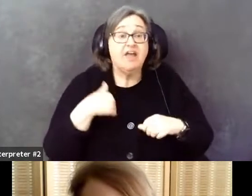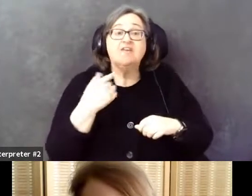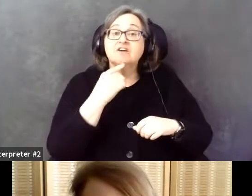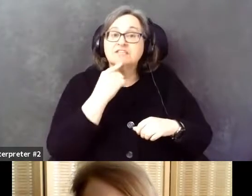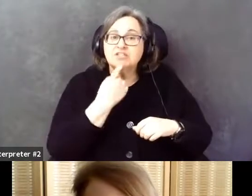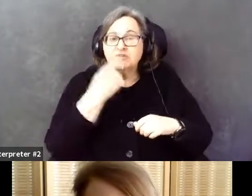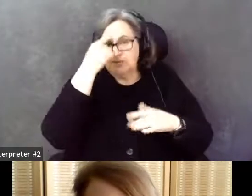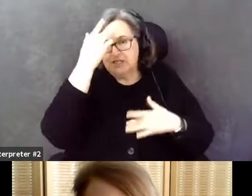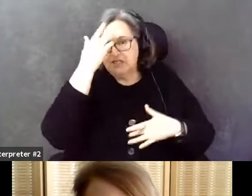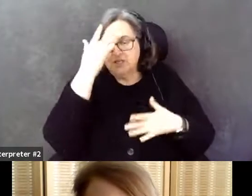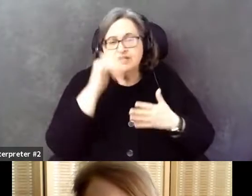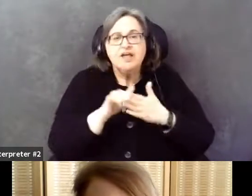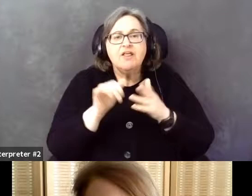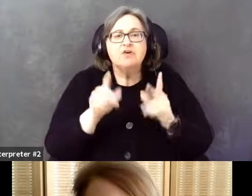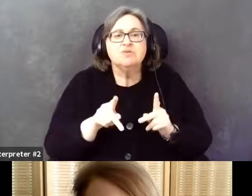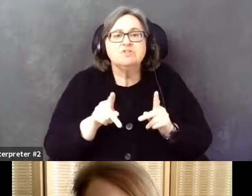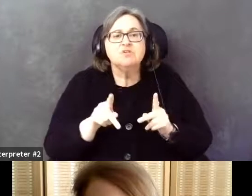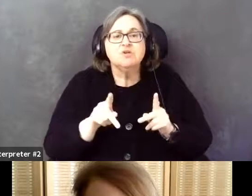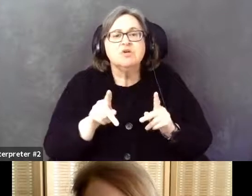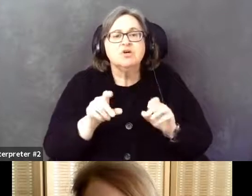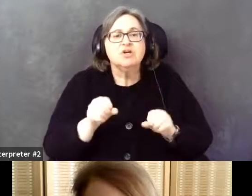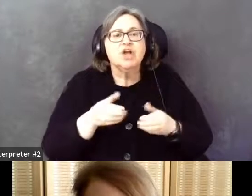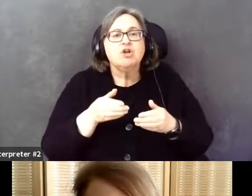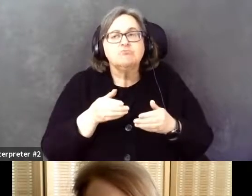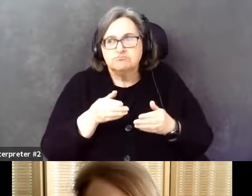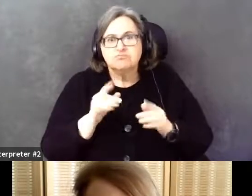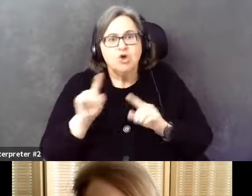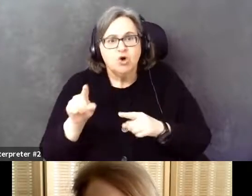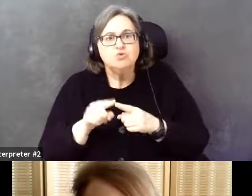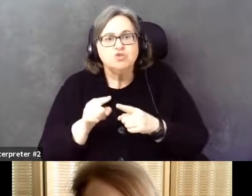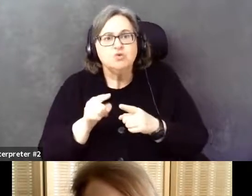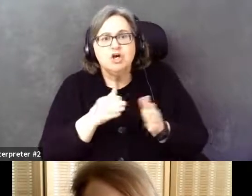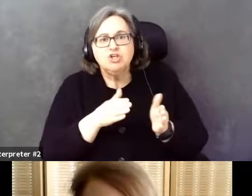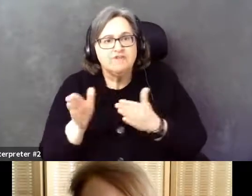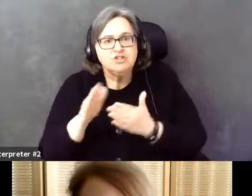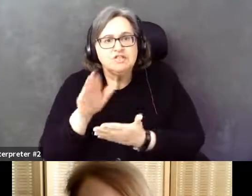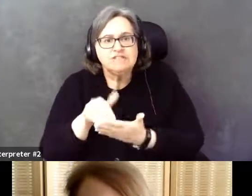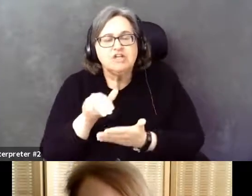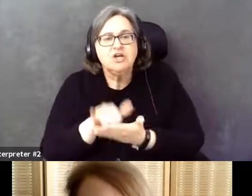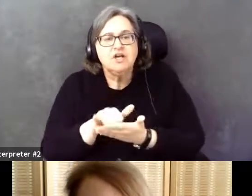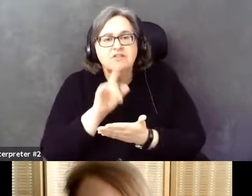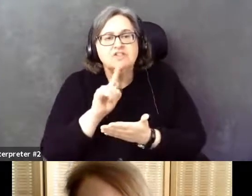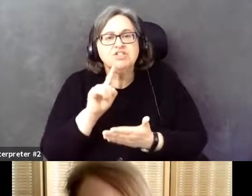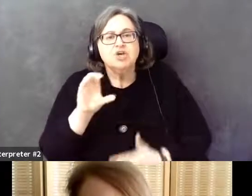they are offered to go to the diversion center which is really the crisis stabilization center